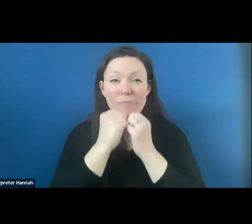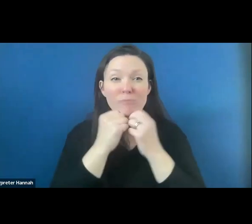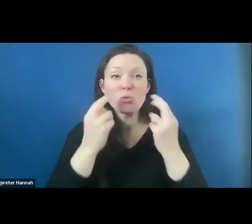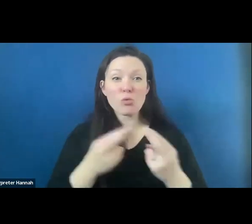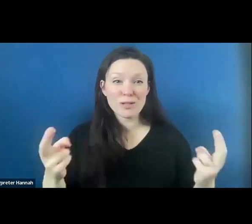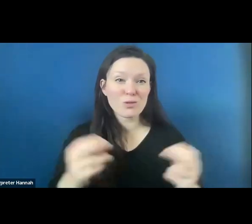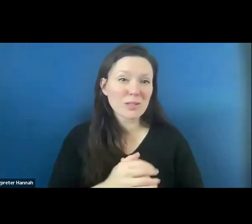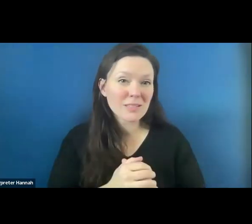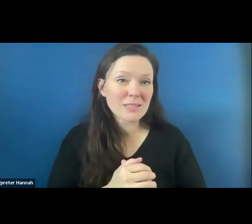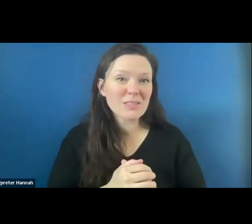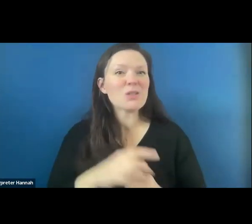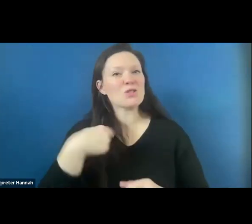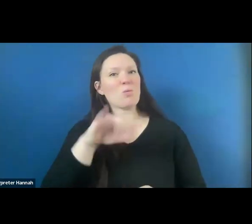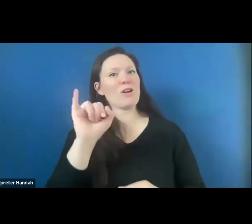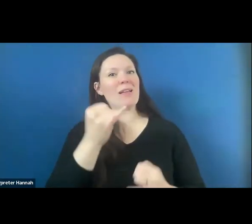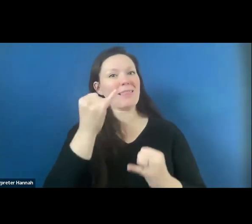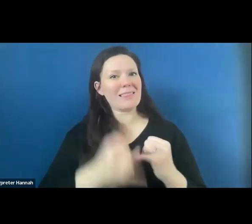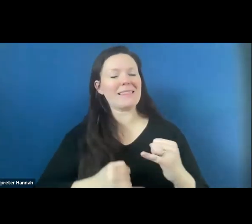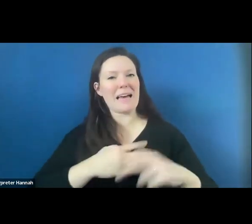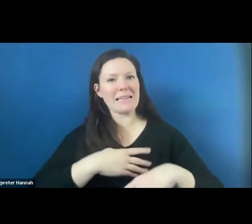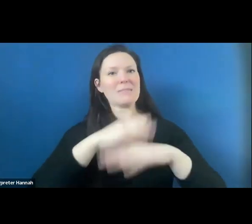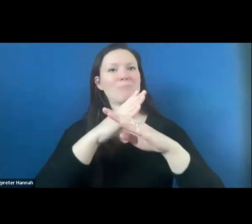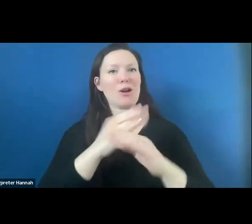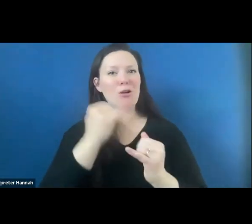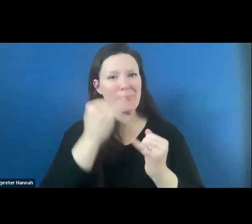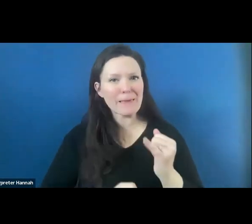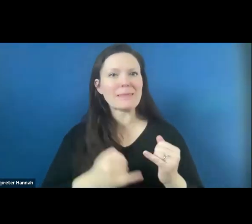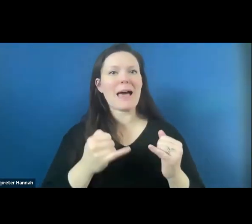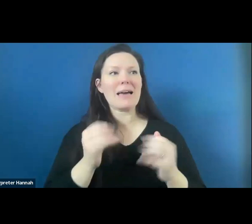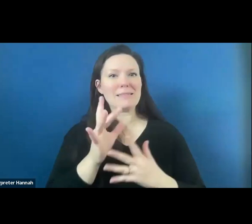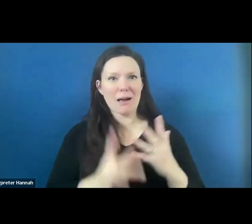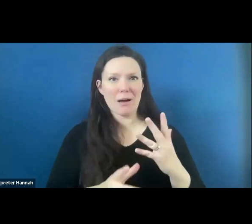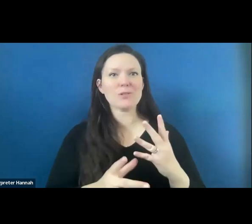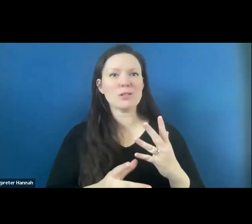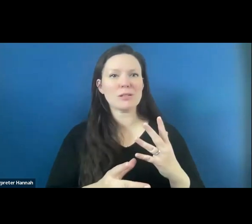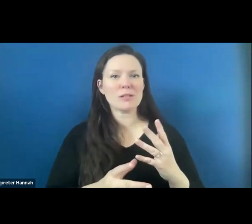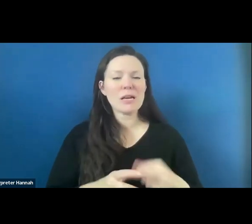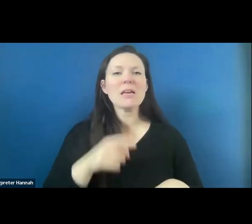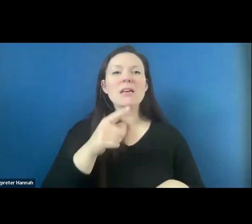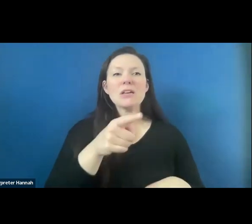And there is also a direct connection between violence to the land and violence to indigenous bodies,